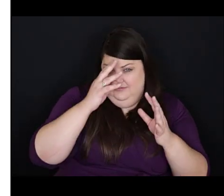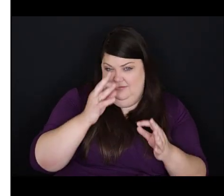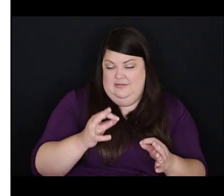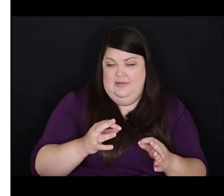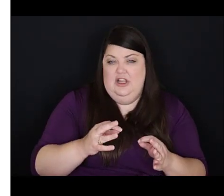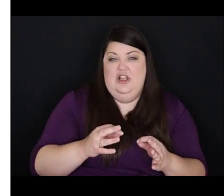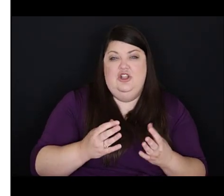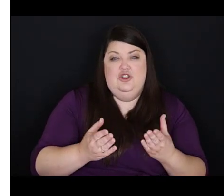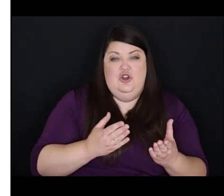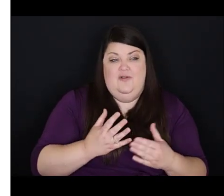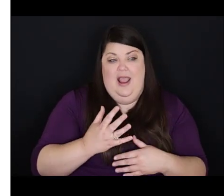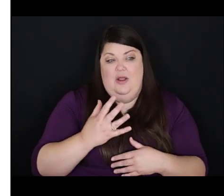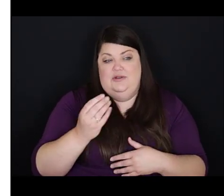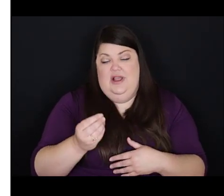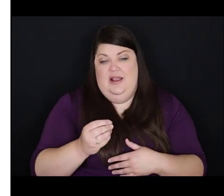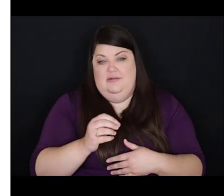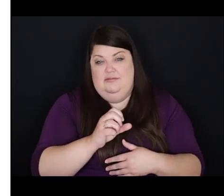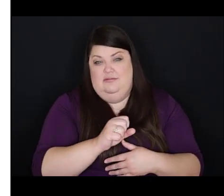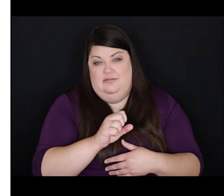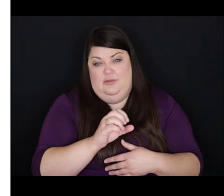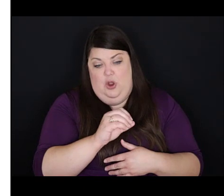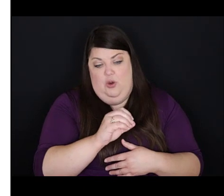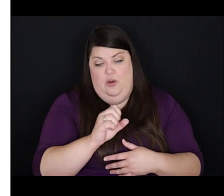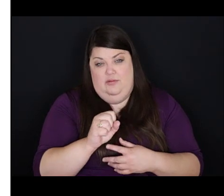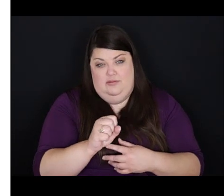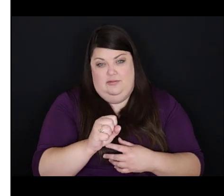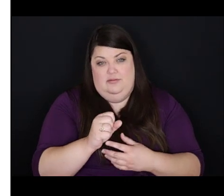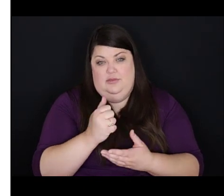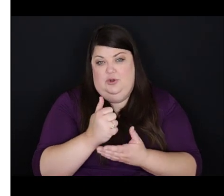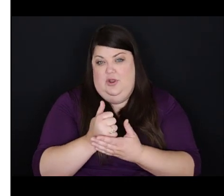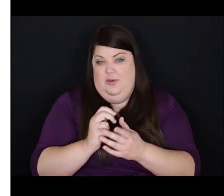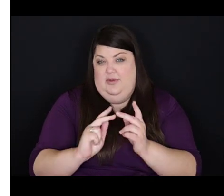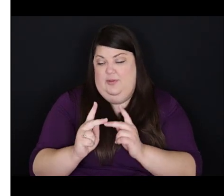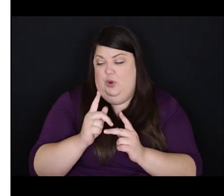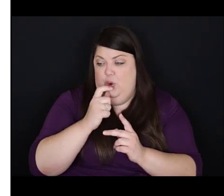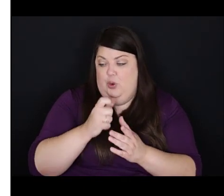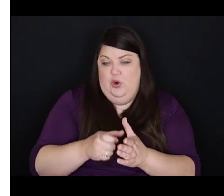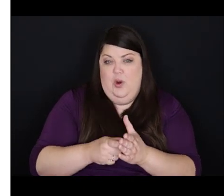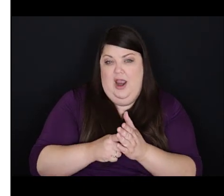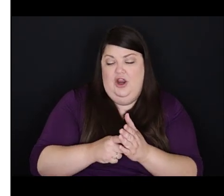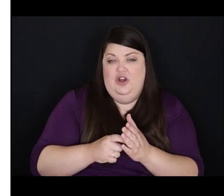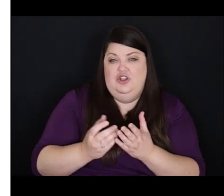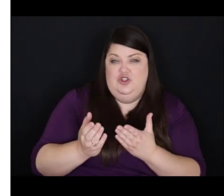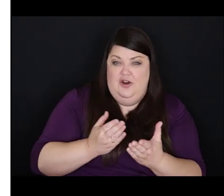of selection to assist individuals who require a service or equipment to maintain employment,